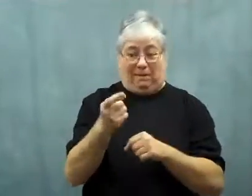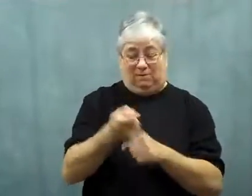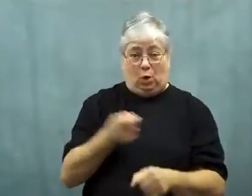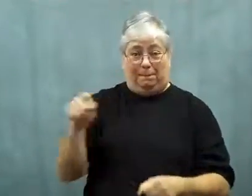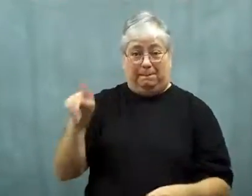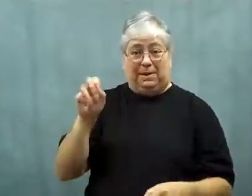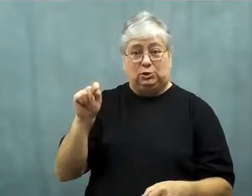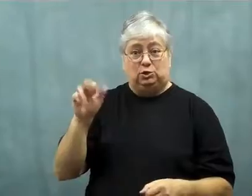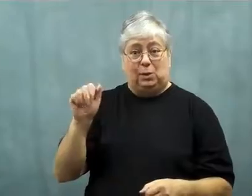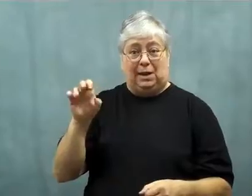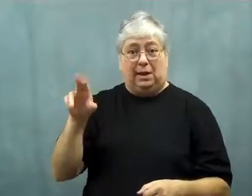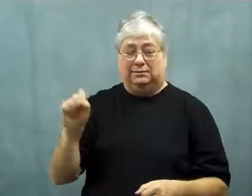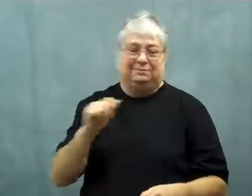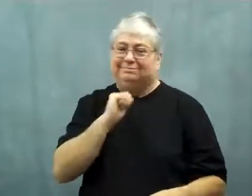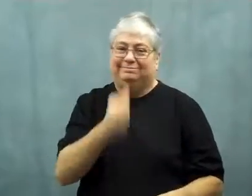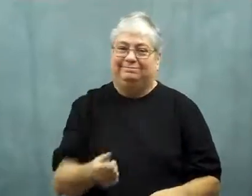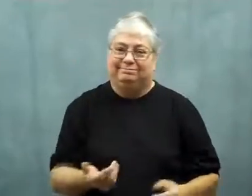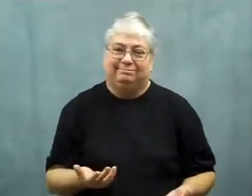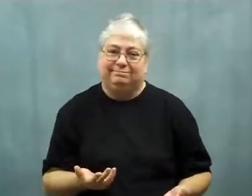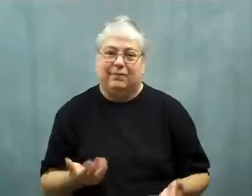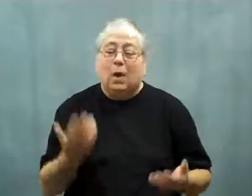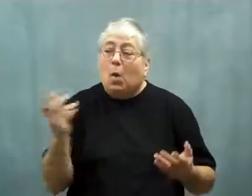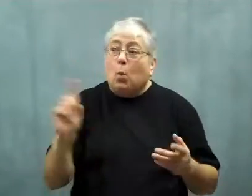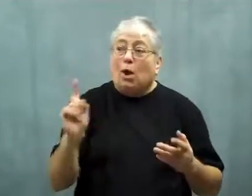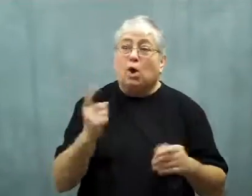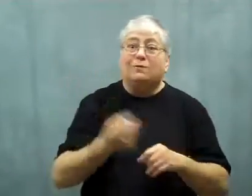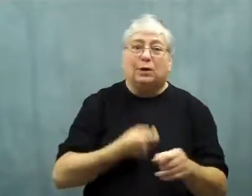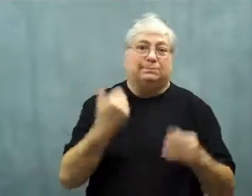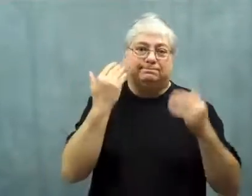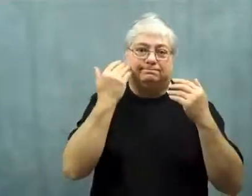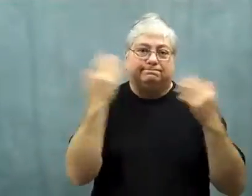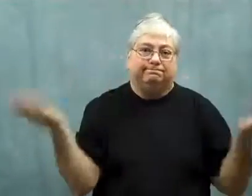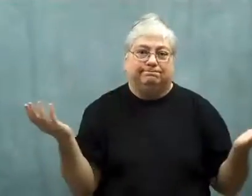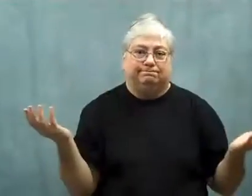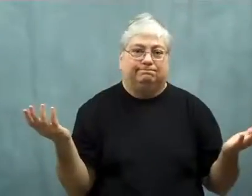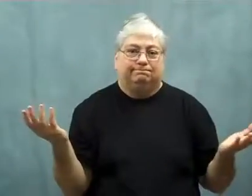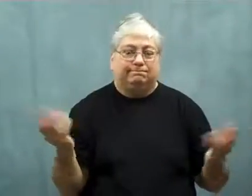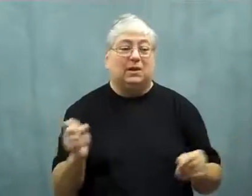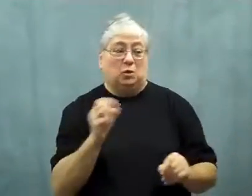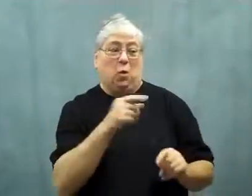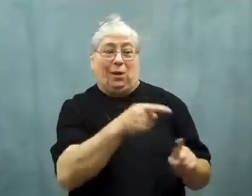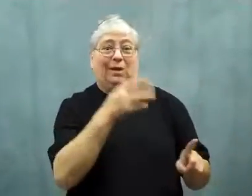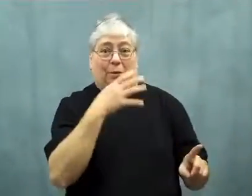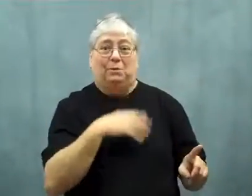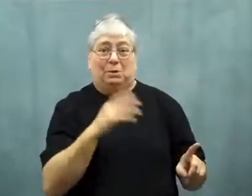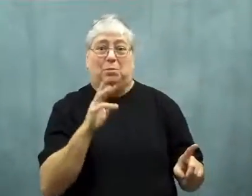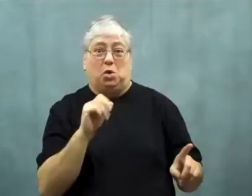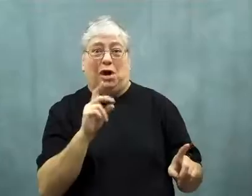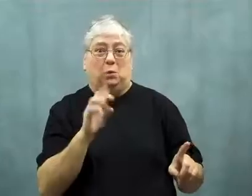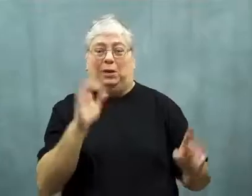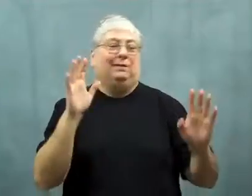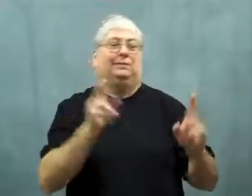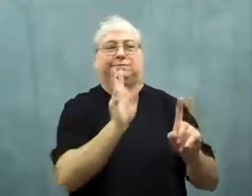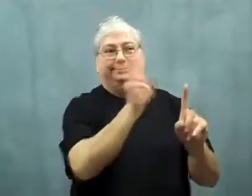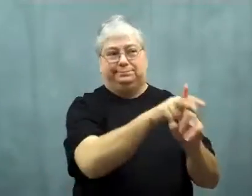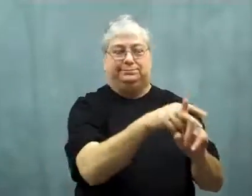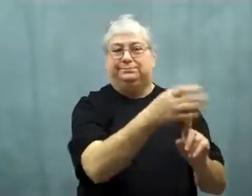The source didn't appear to be Petraeus.